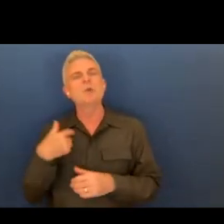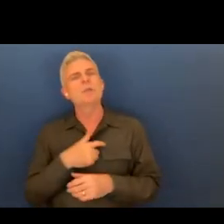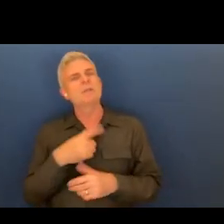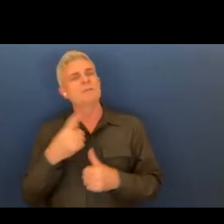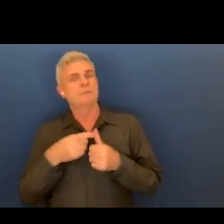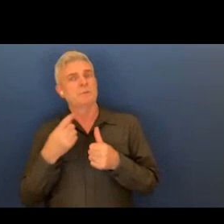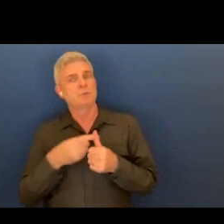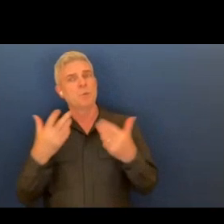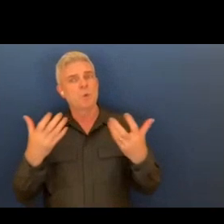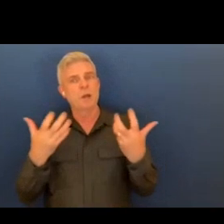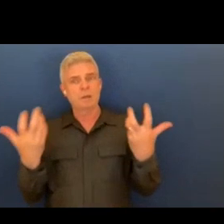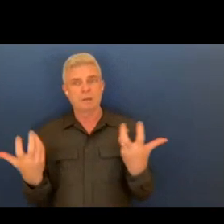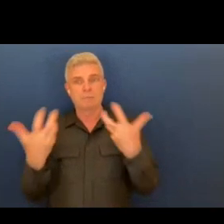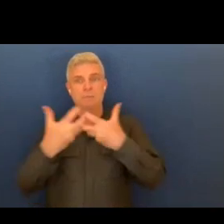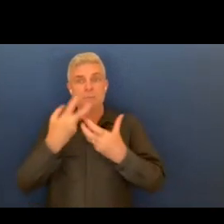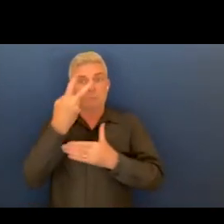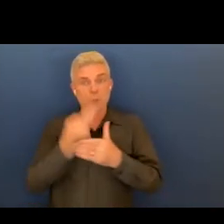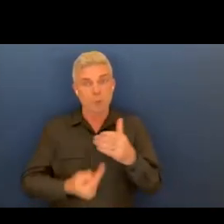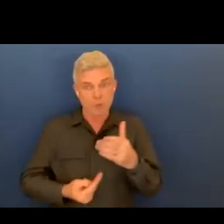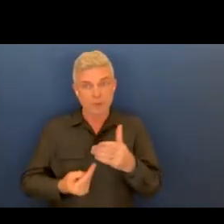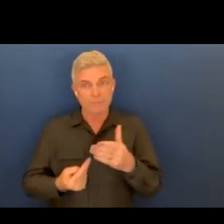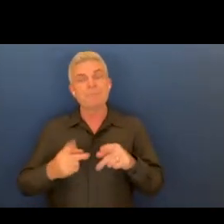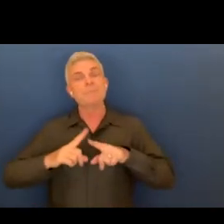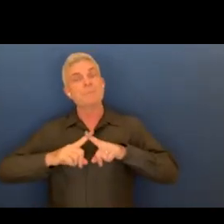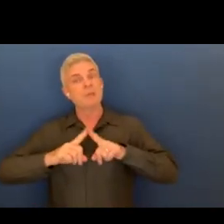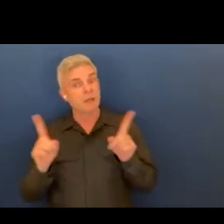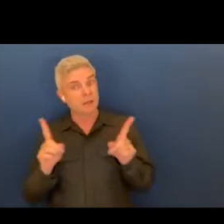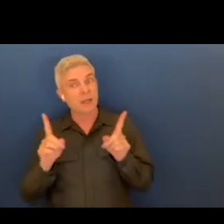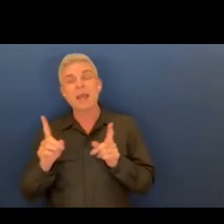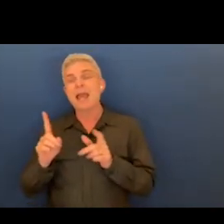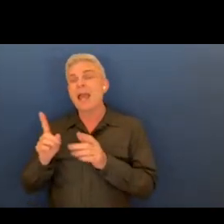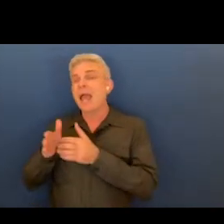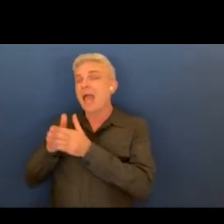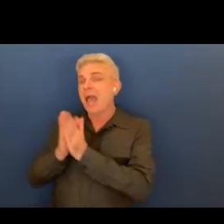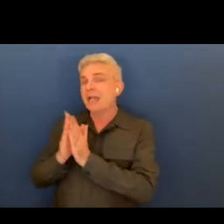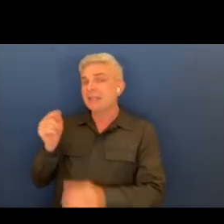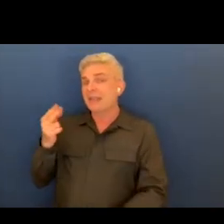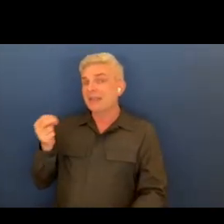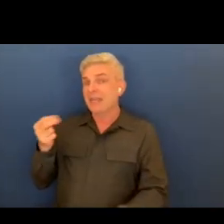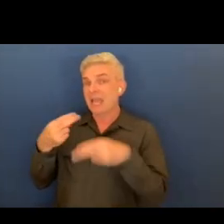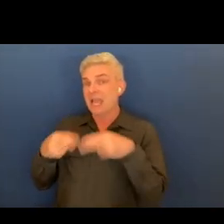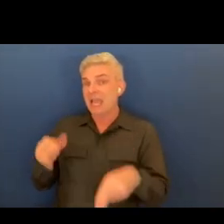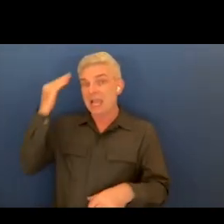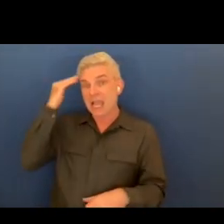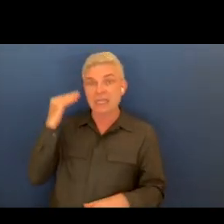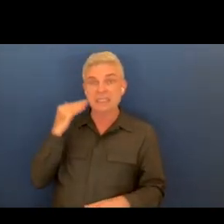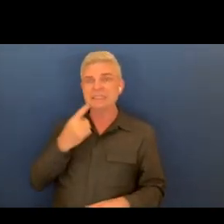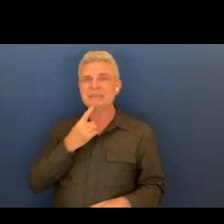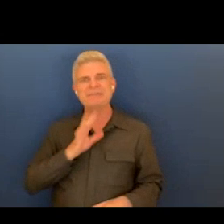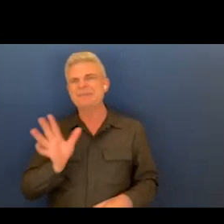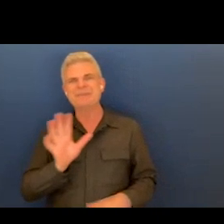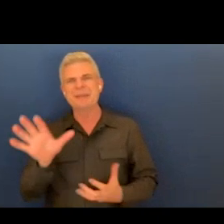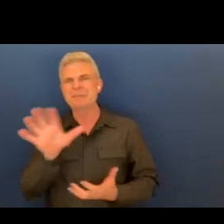We initially wanted a combination of both on the site, but Ask the Egghead advised against the mix,